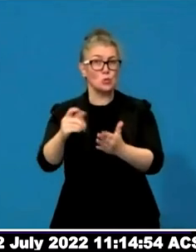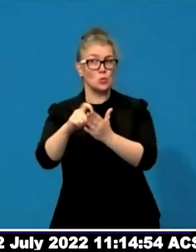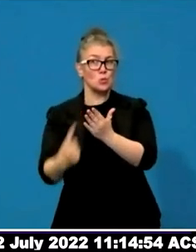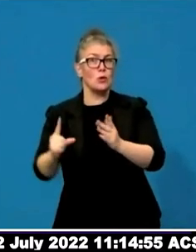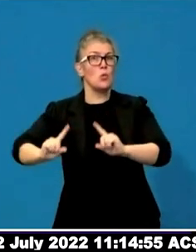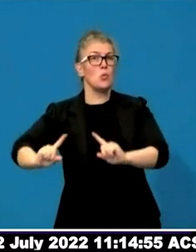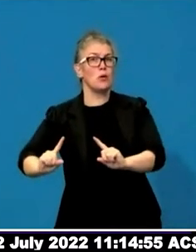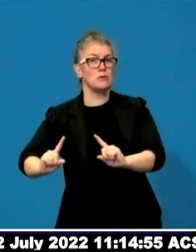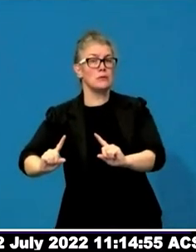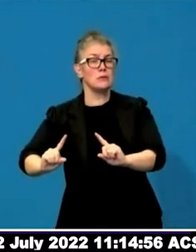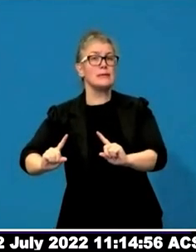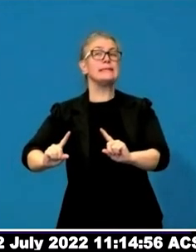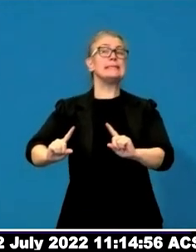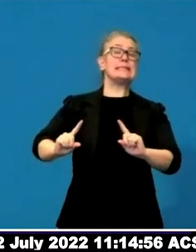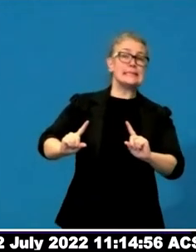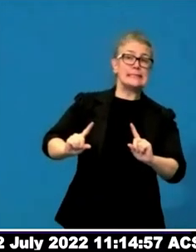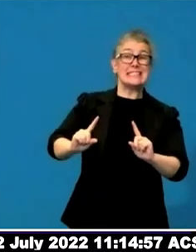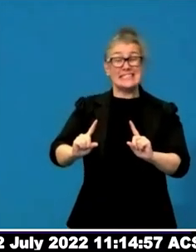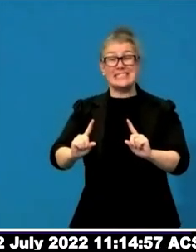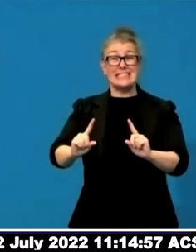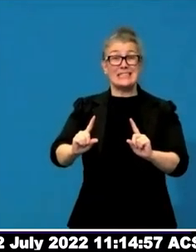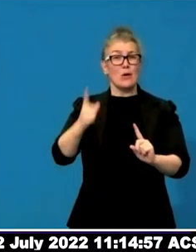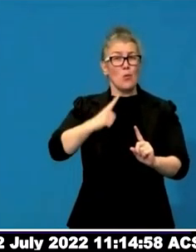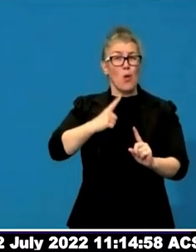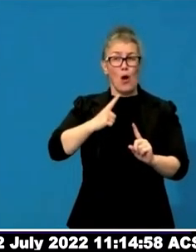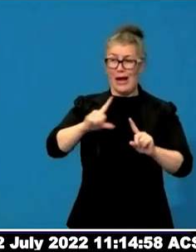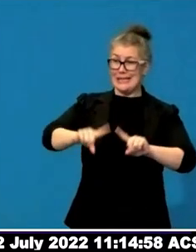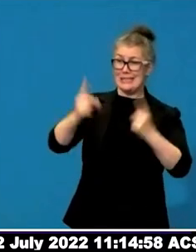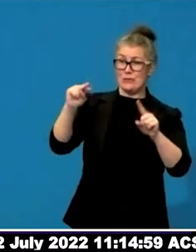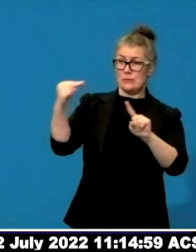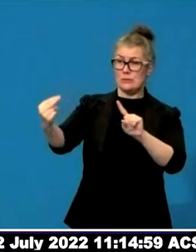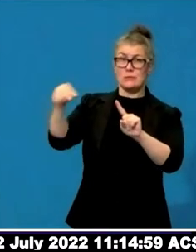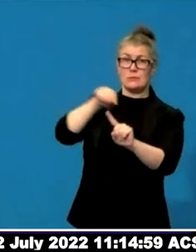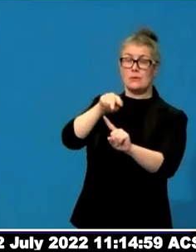is actually a communication and language barrier which -